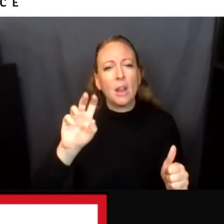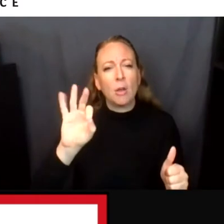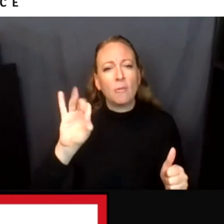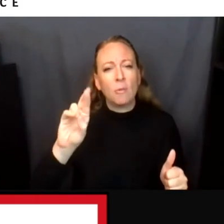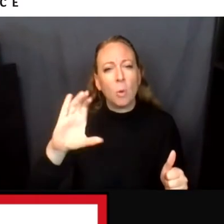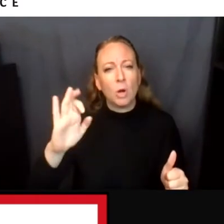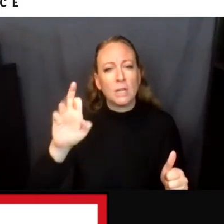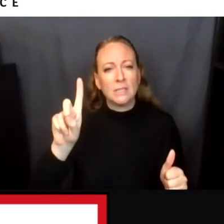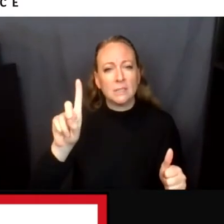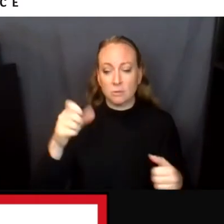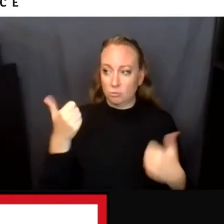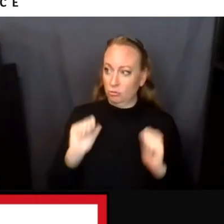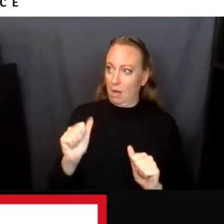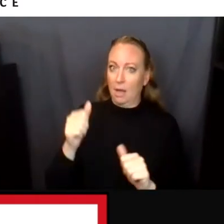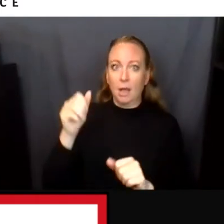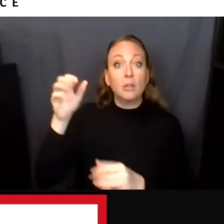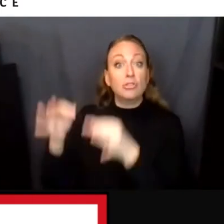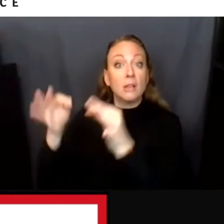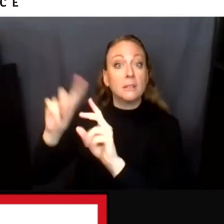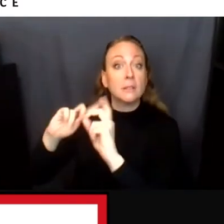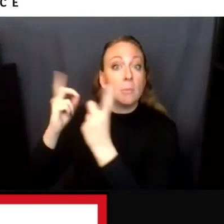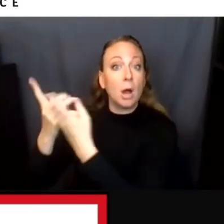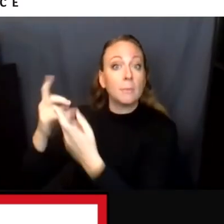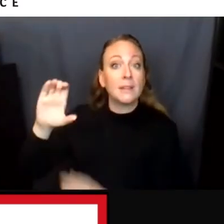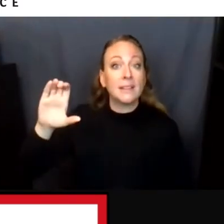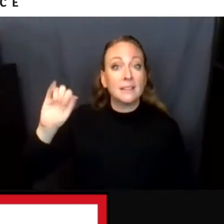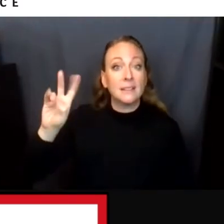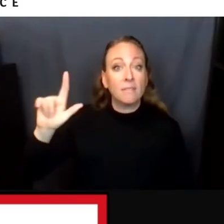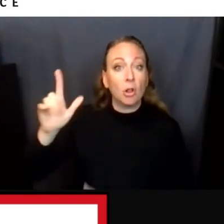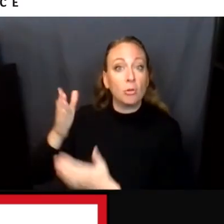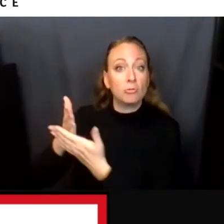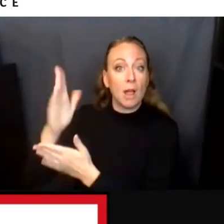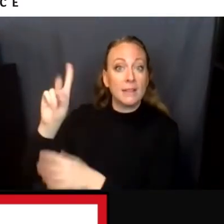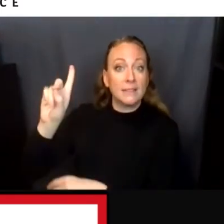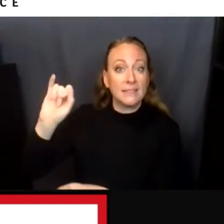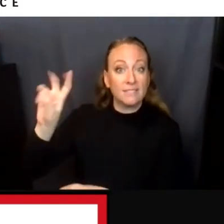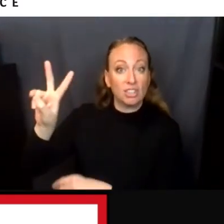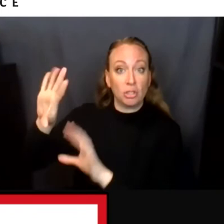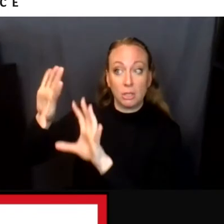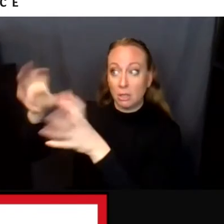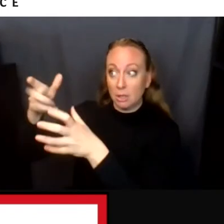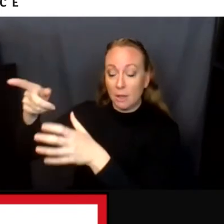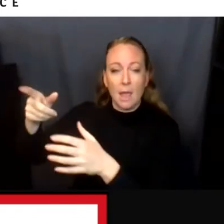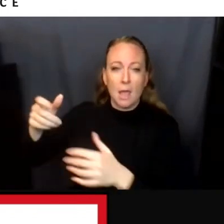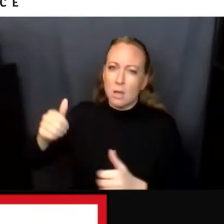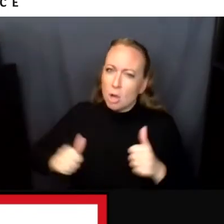and civil rights division who is aggressively pushing the enforcement of the ADA.